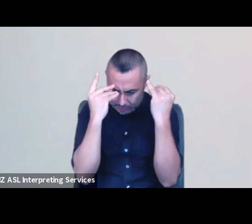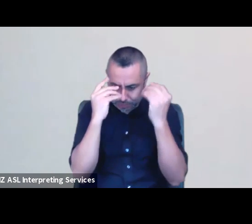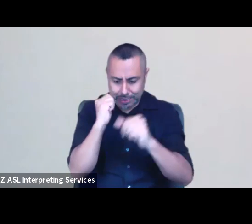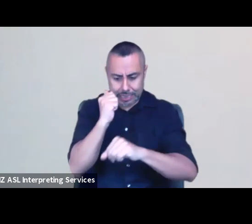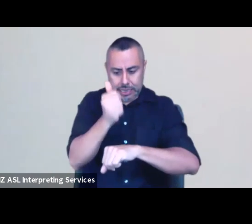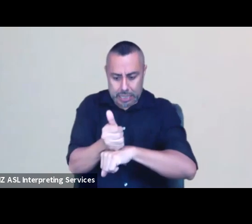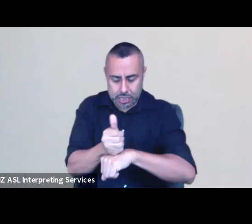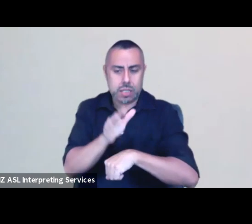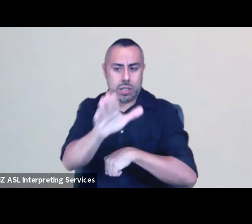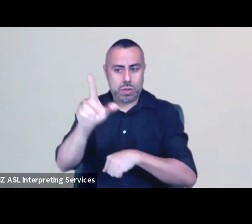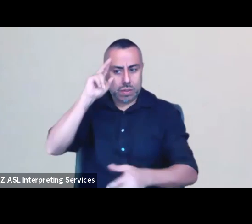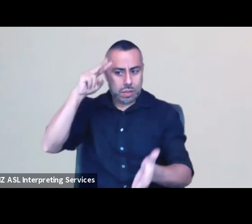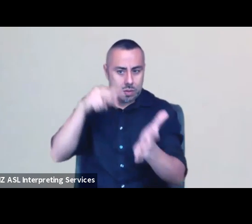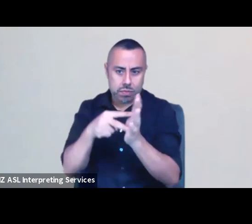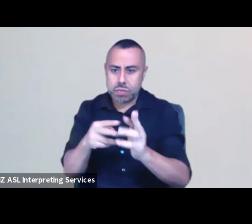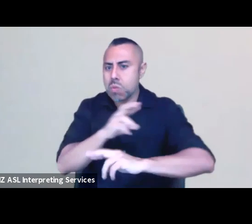and process and share.